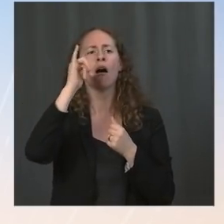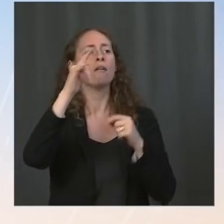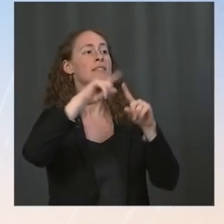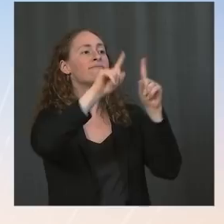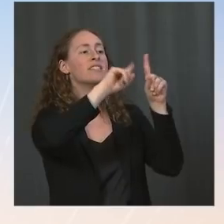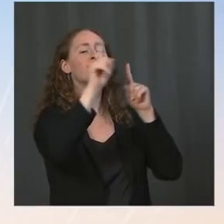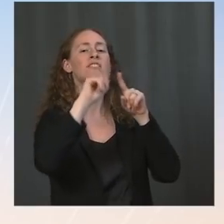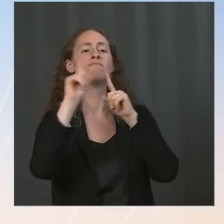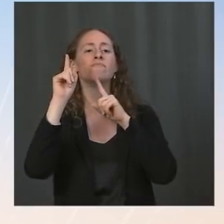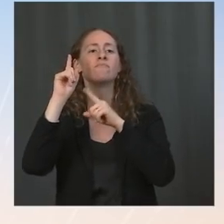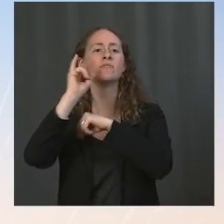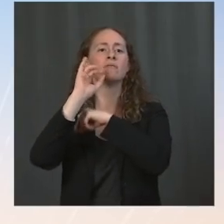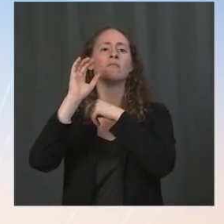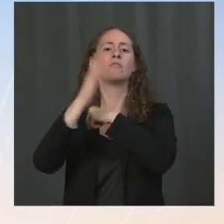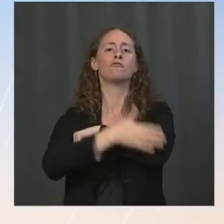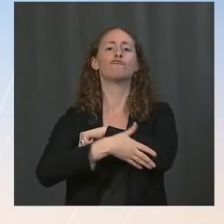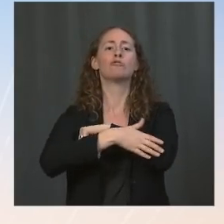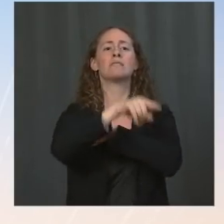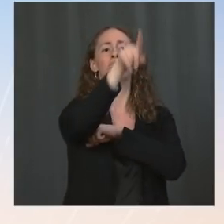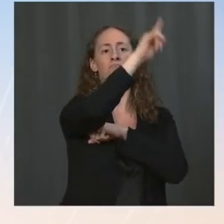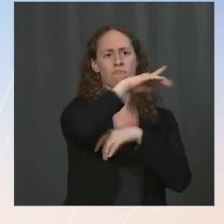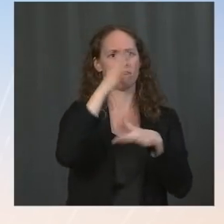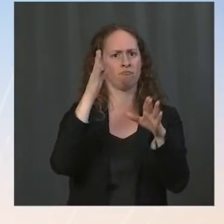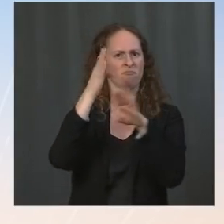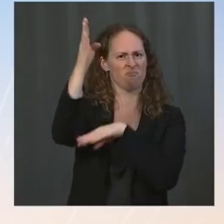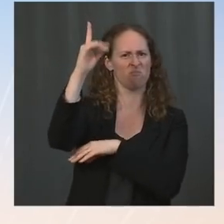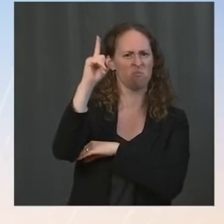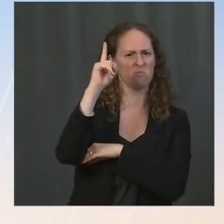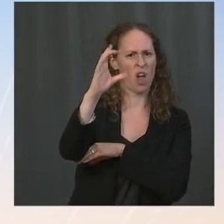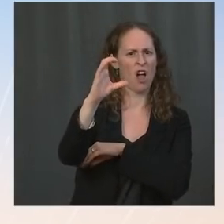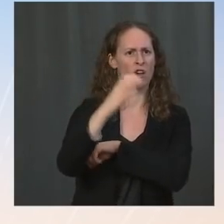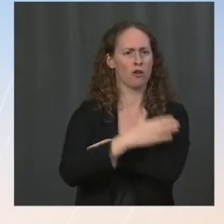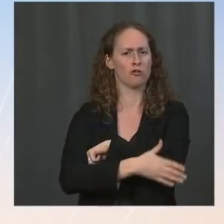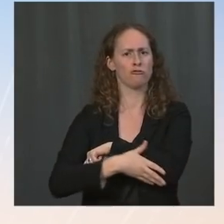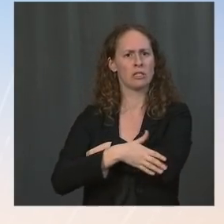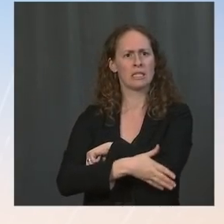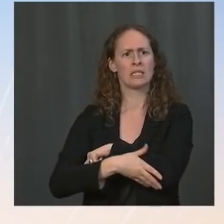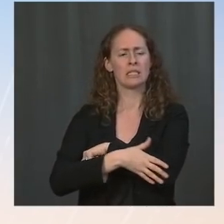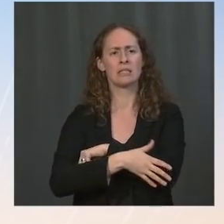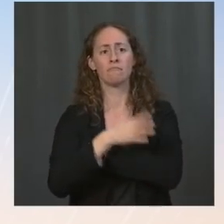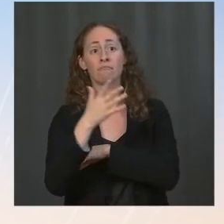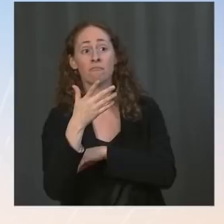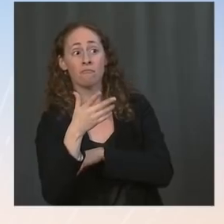making clear that there must be safe passage for citizens, for Afghans who want to leave after the 31st.